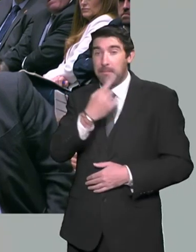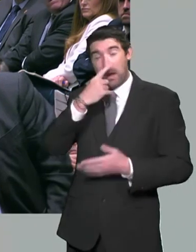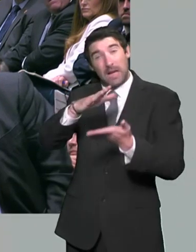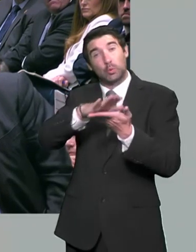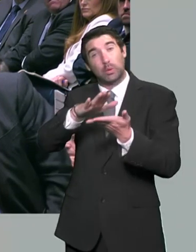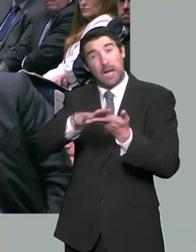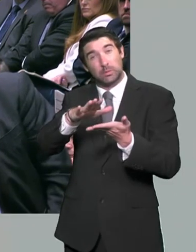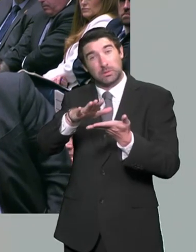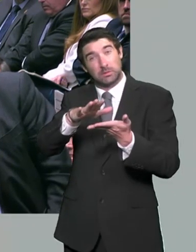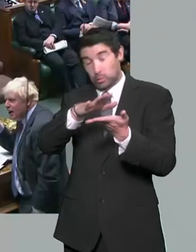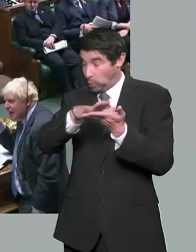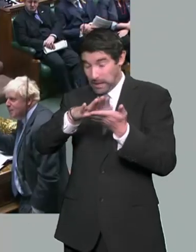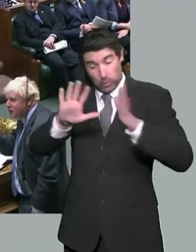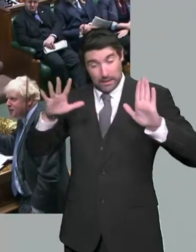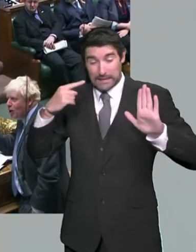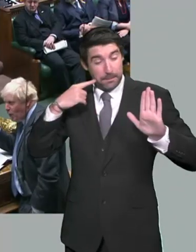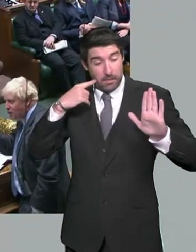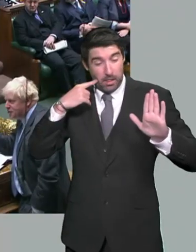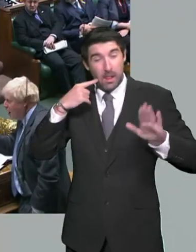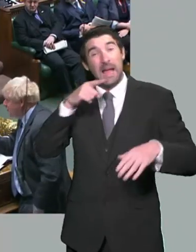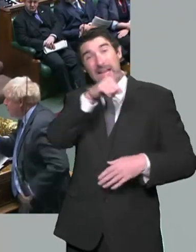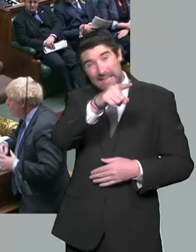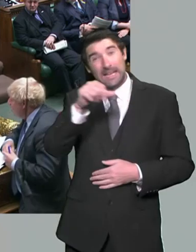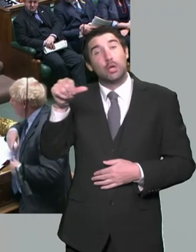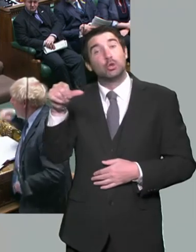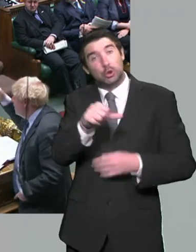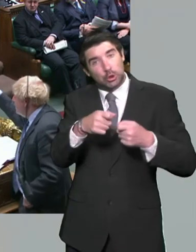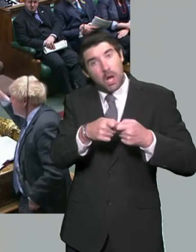He can oppose Labour’s rail strikes right now—[Interruption.]